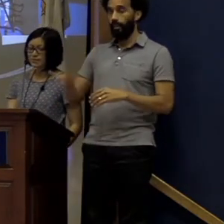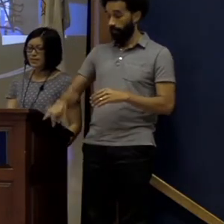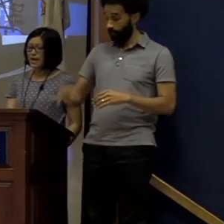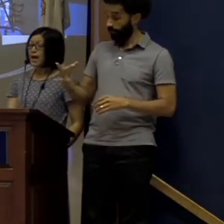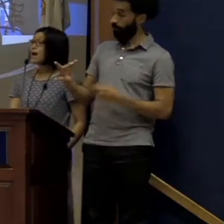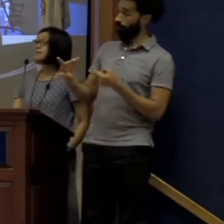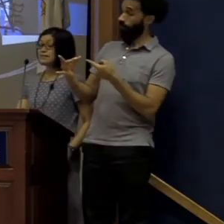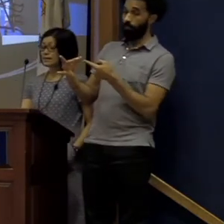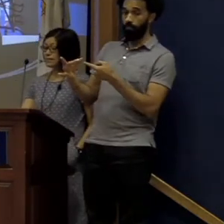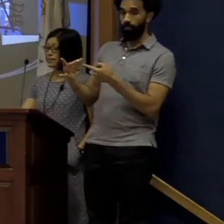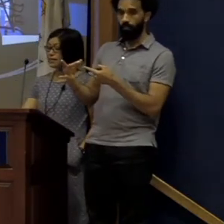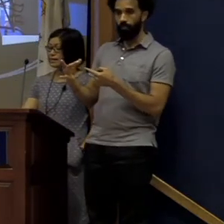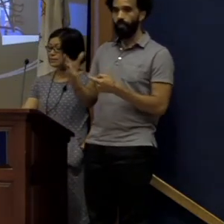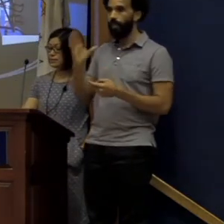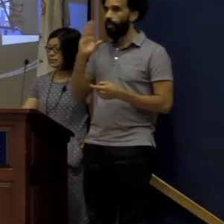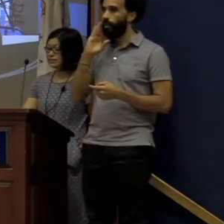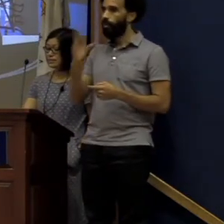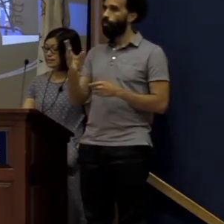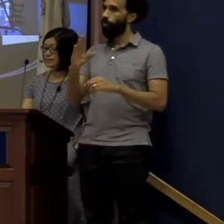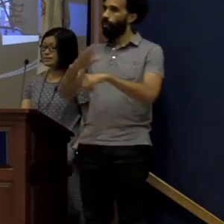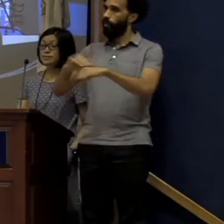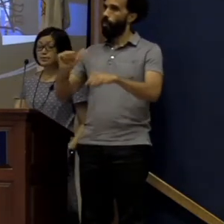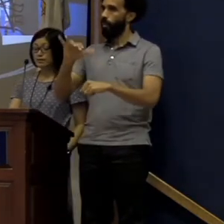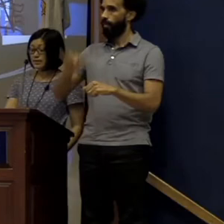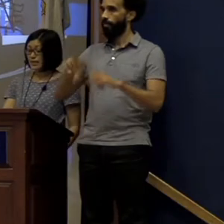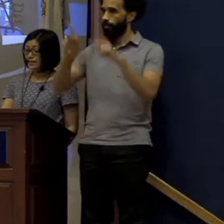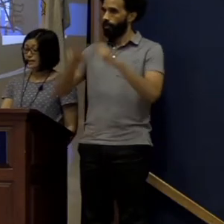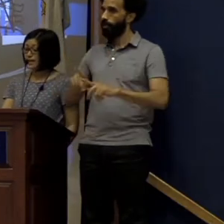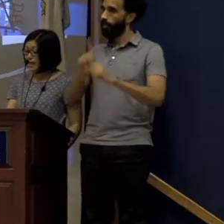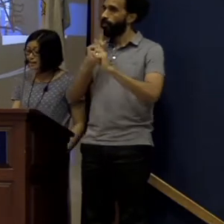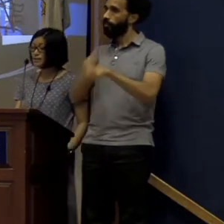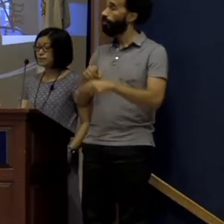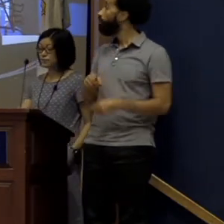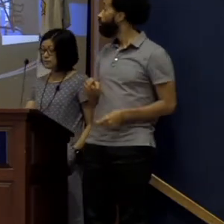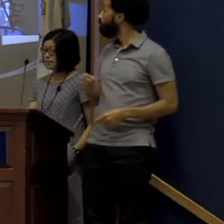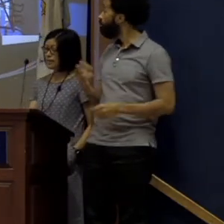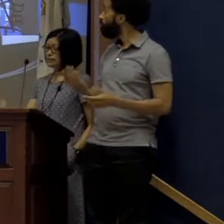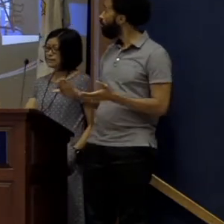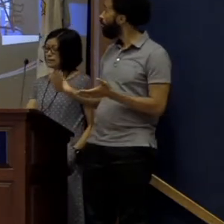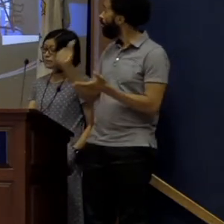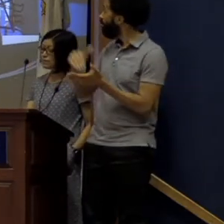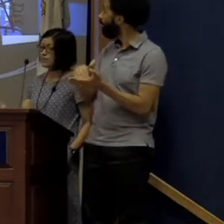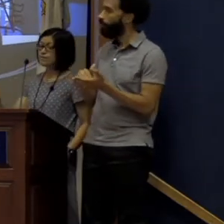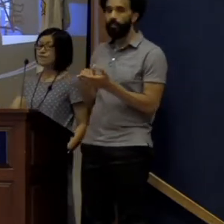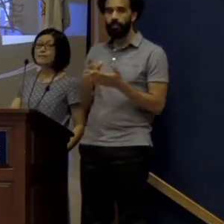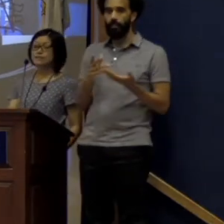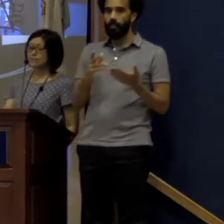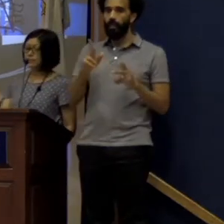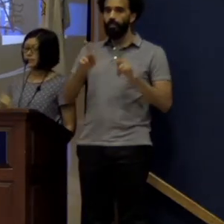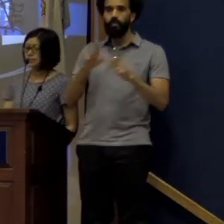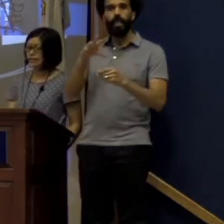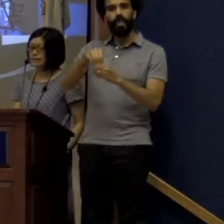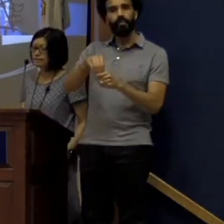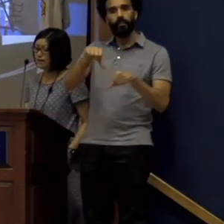How is science communicated to students in this case? The people of science again, the youth themselves, the community, family members, such as kayson's father